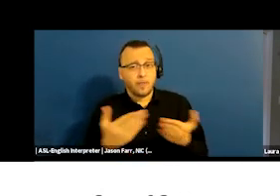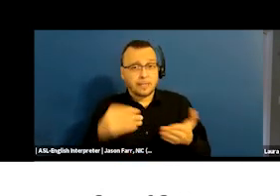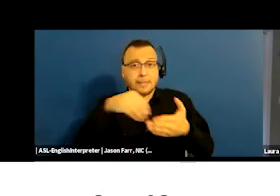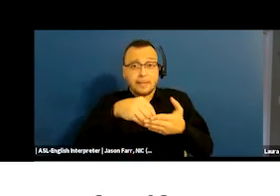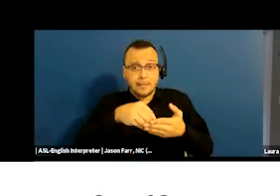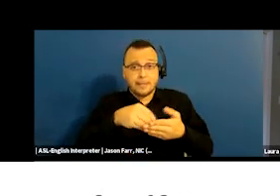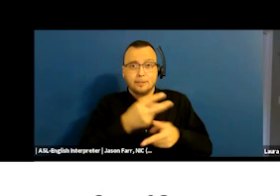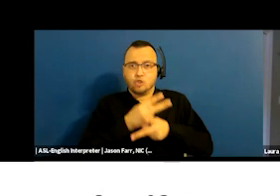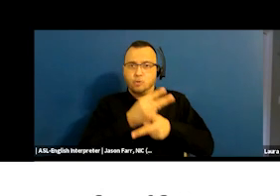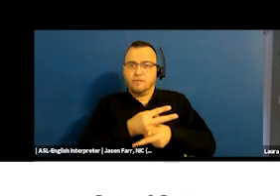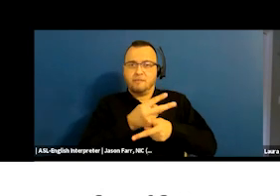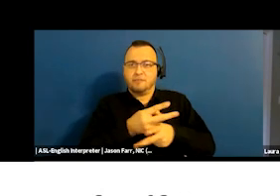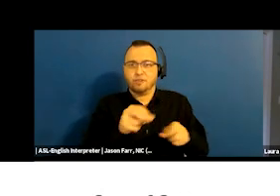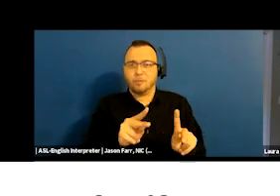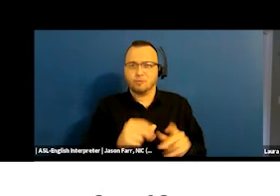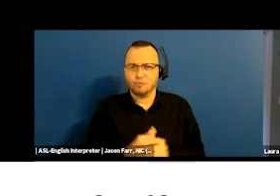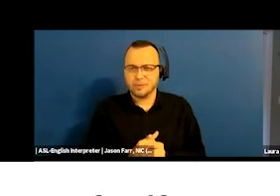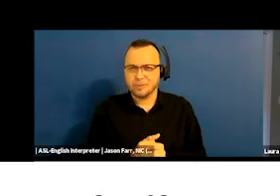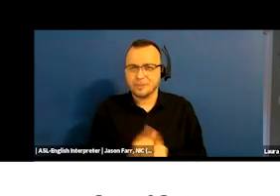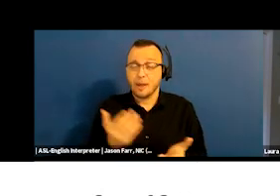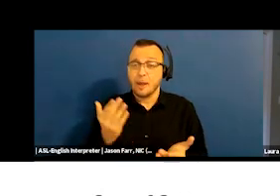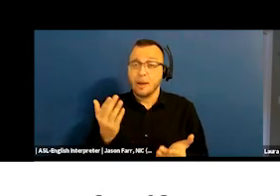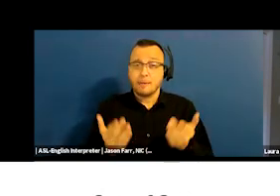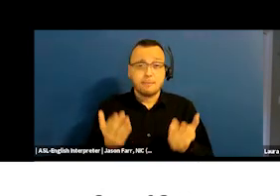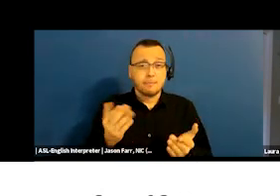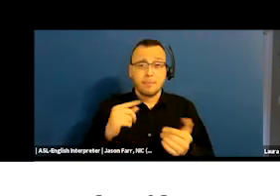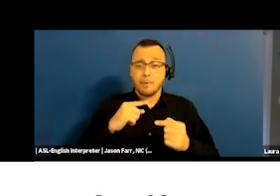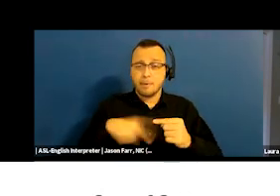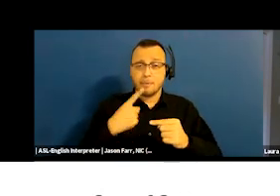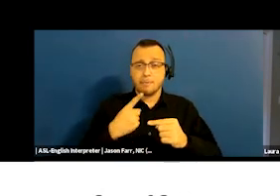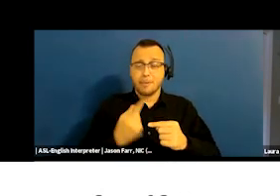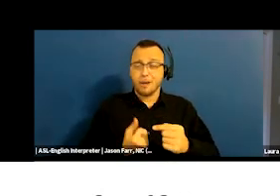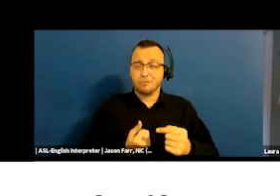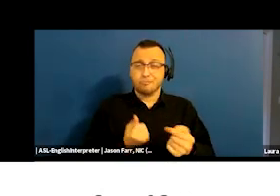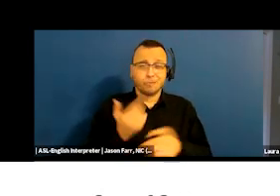maybe you need to take some time off, maybe you need to make sure